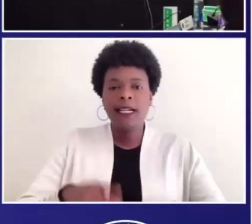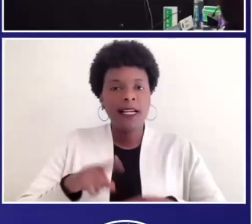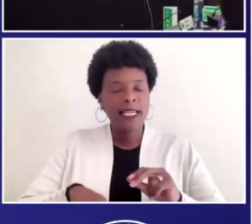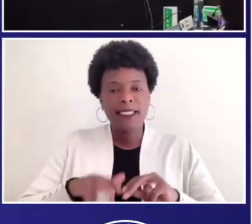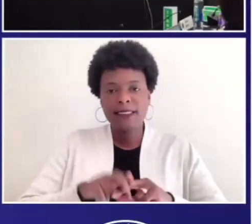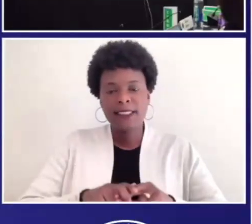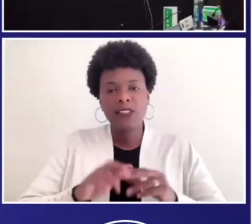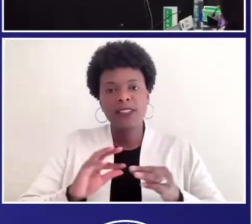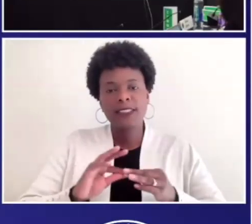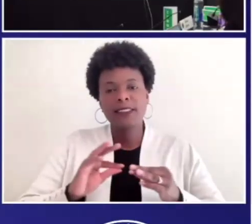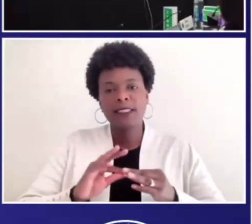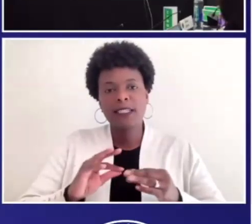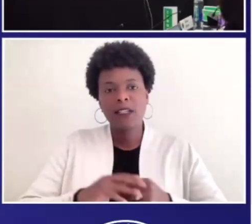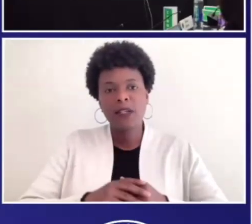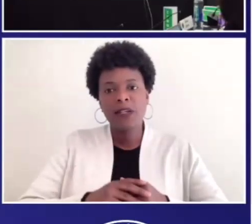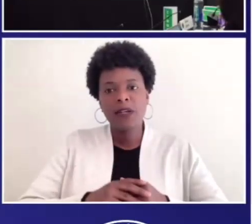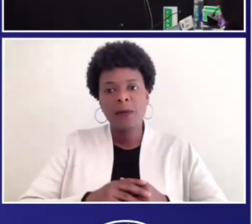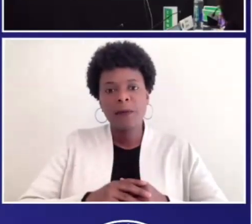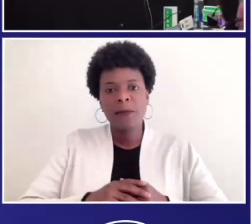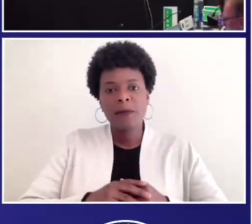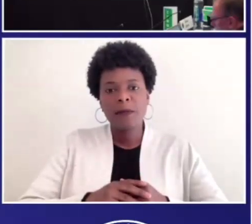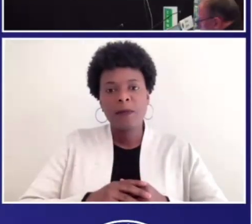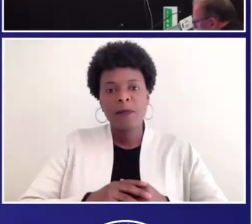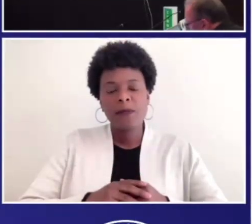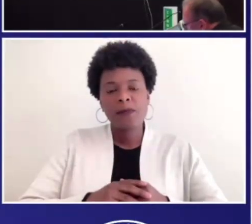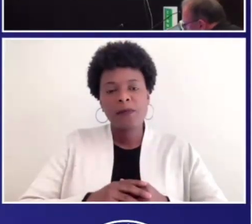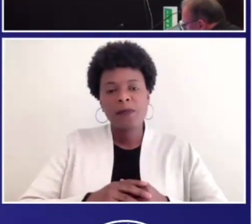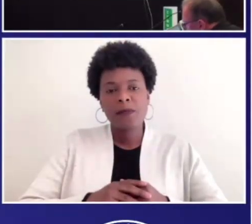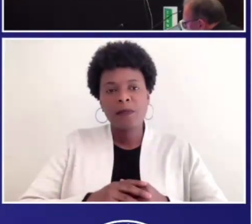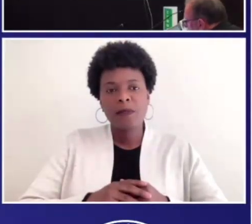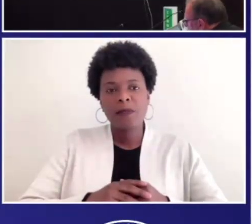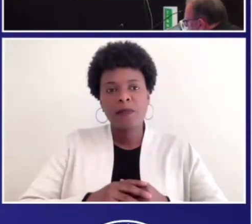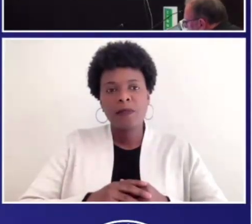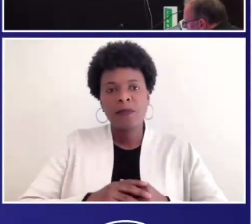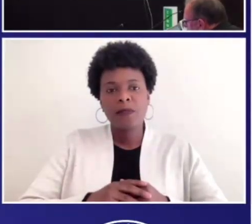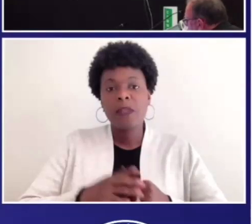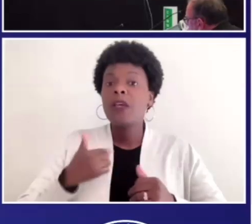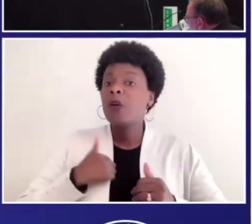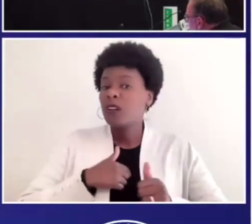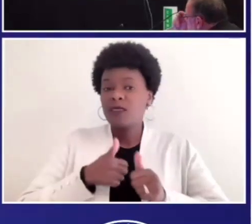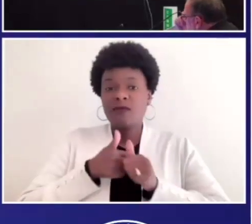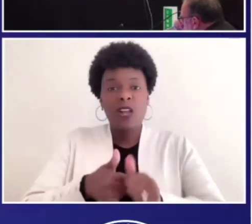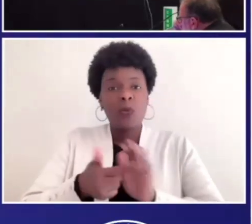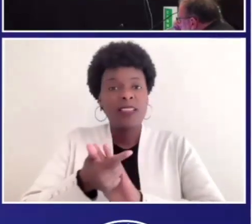say -- you know, we are doing what we, we are supposed to do by the statute and that is what we're doing.